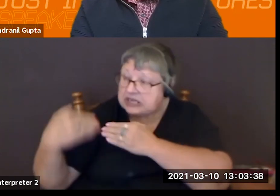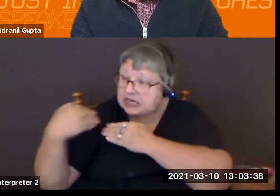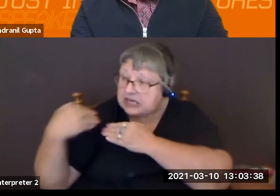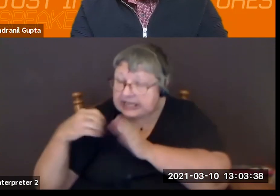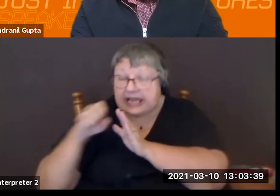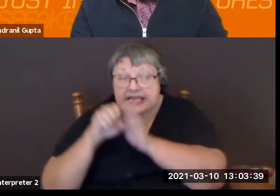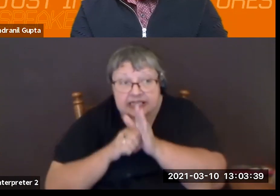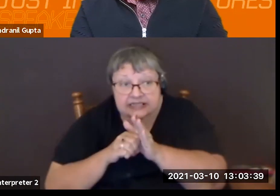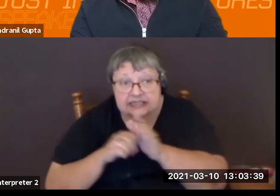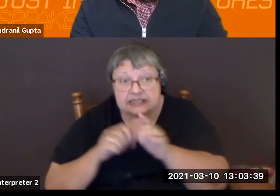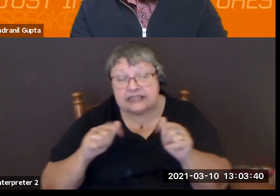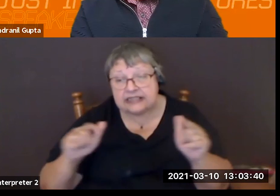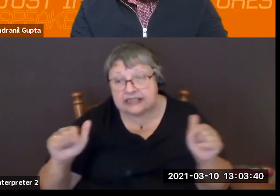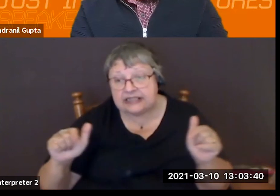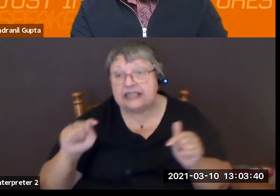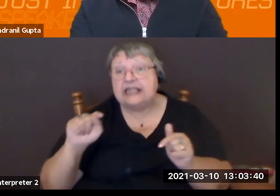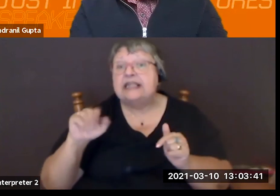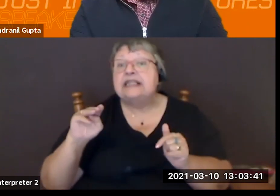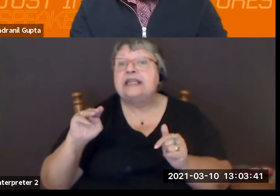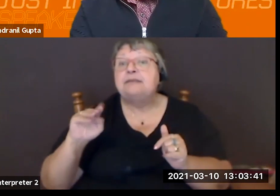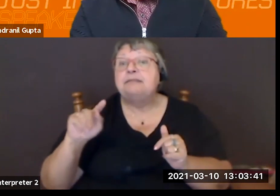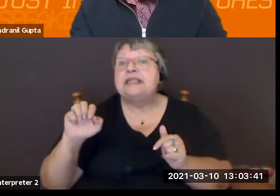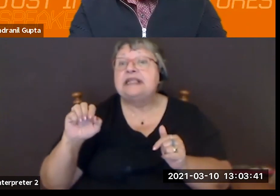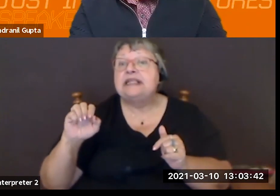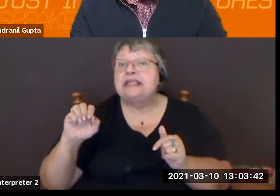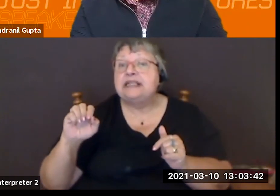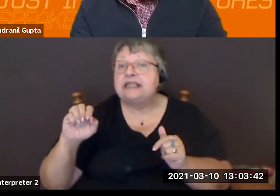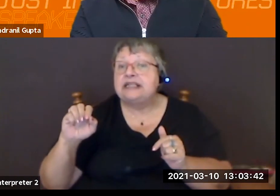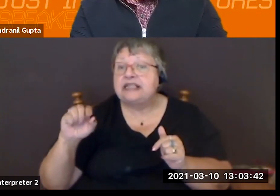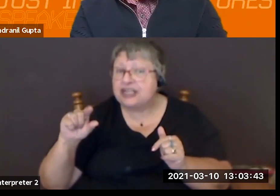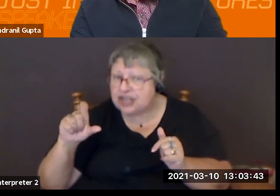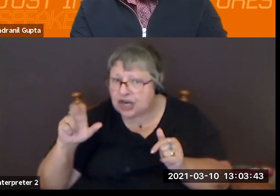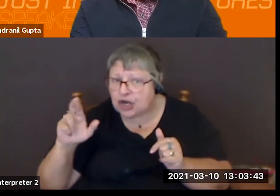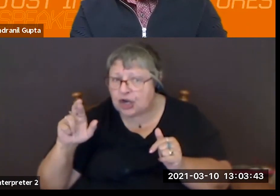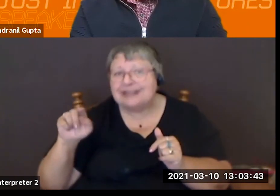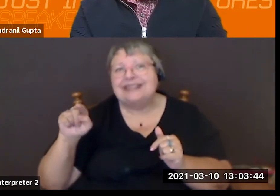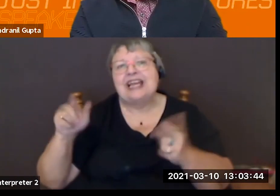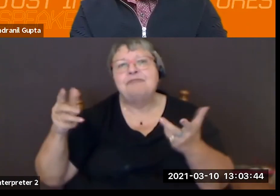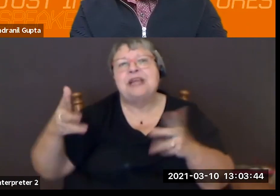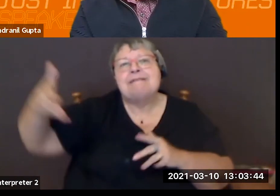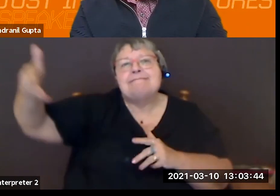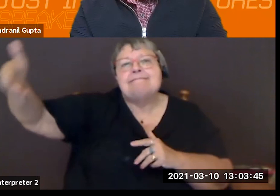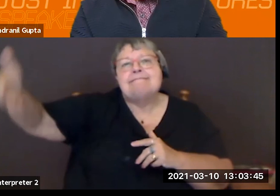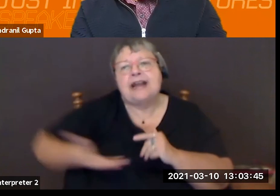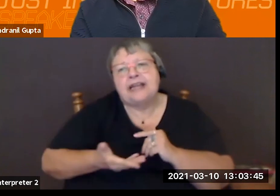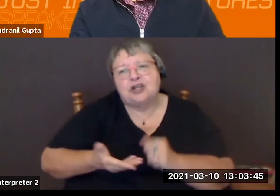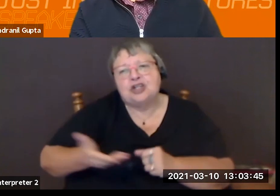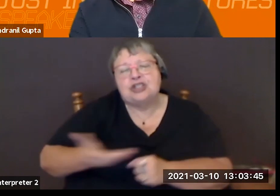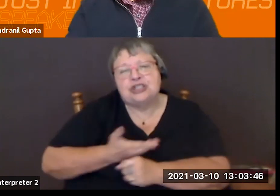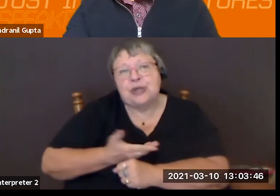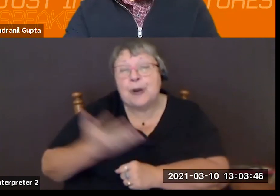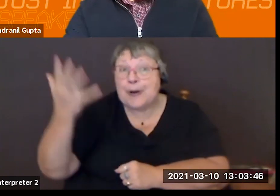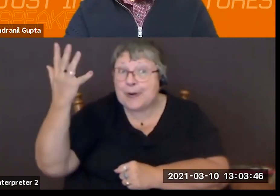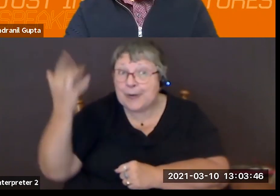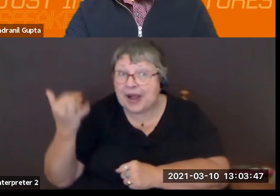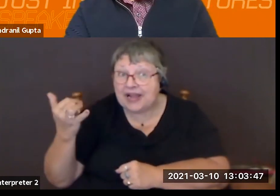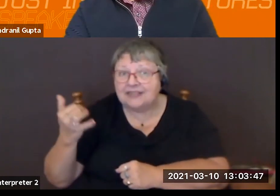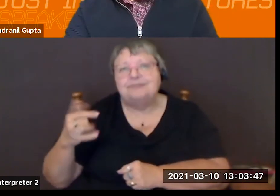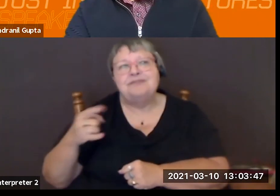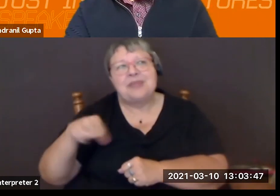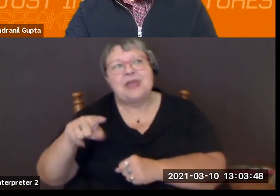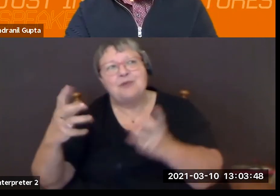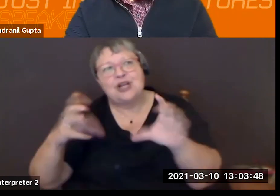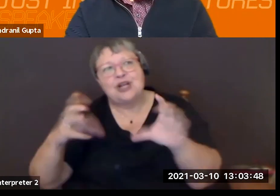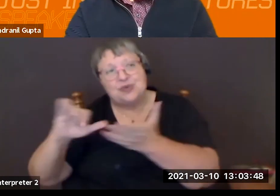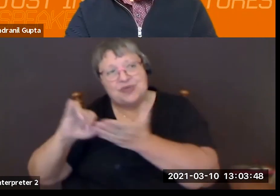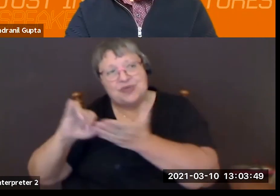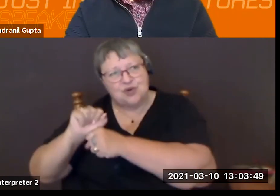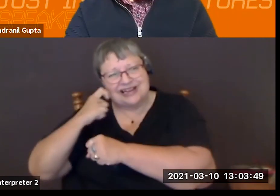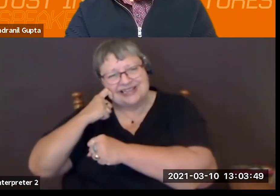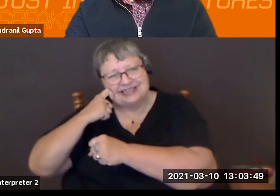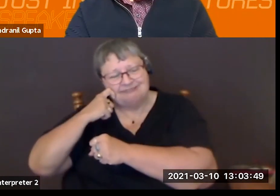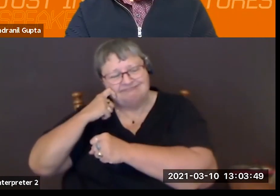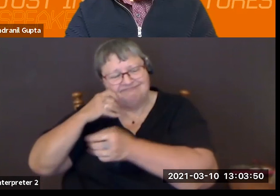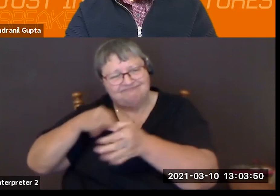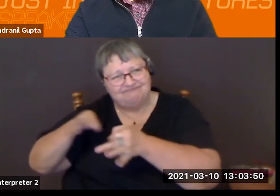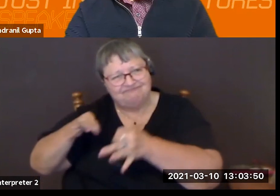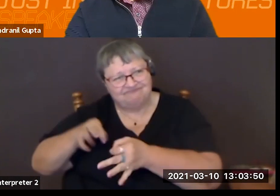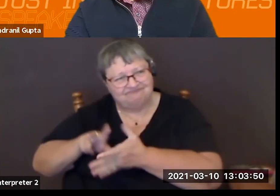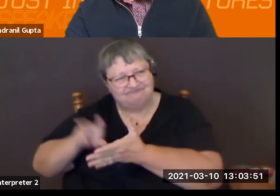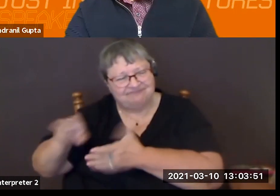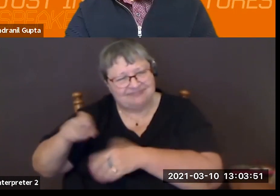people like Tim Tebow and others have been fired because they were trying to do the kind of work that I've just described. And so I think the next few years are going to be.